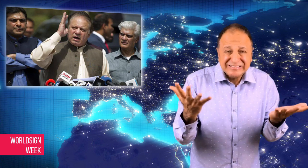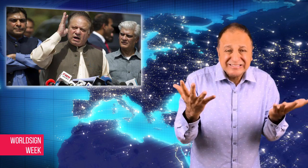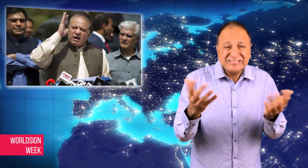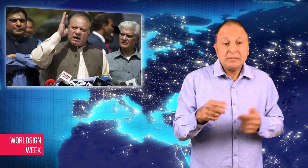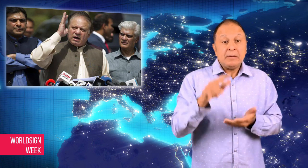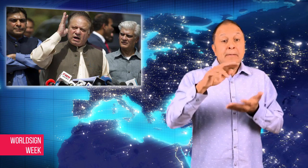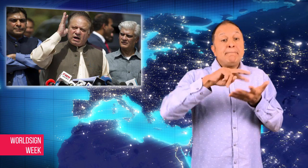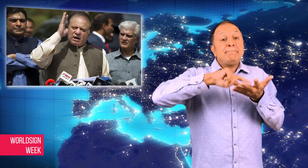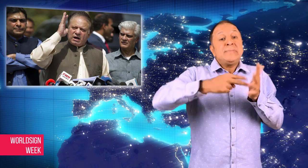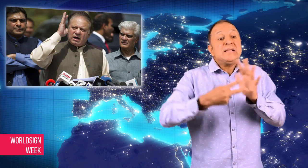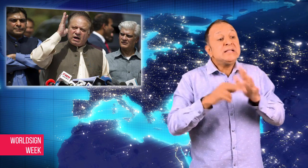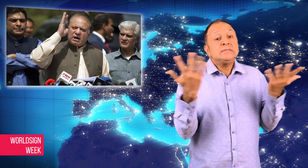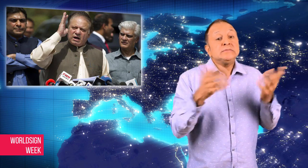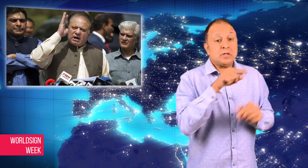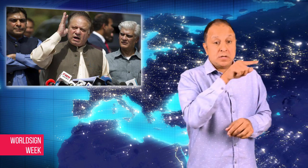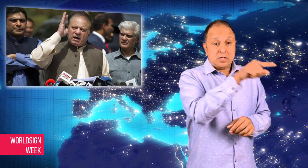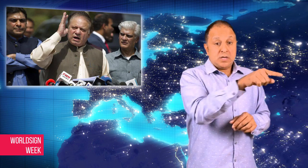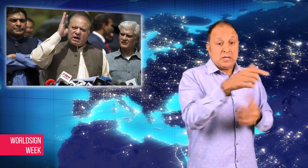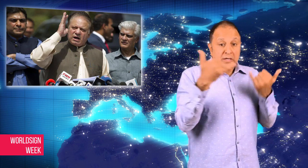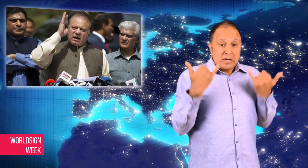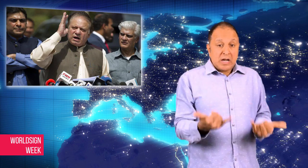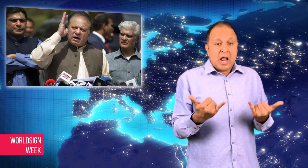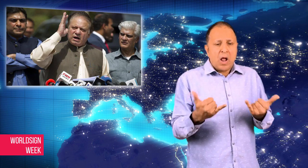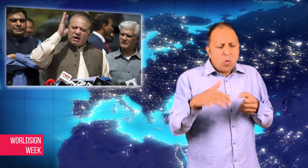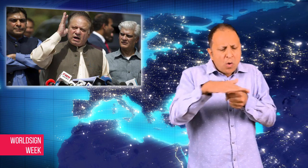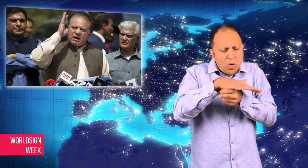would have to resign his local position